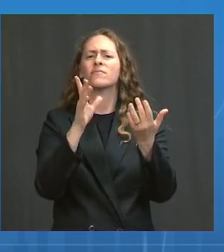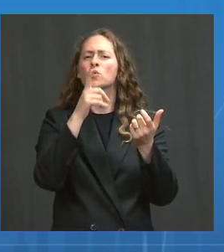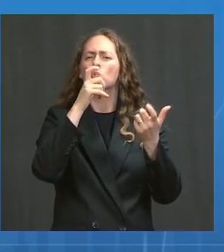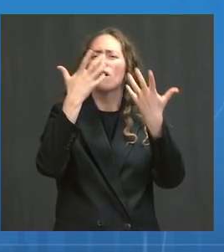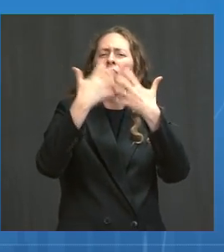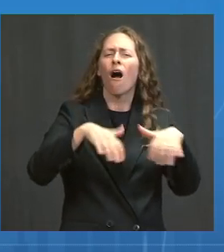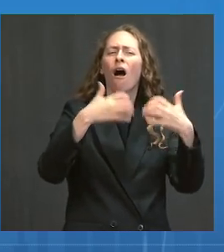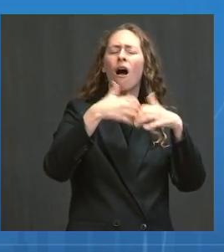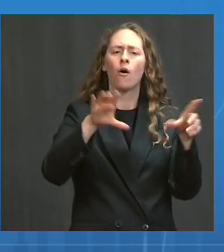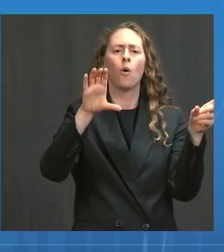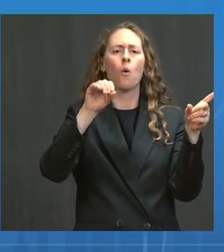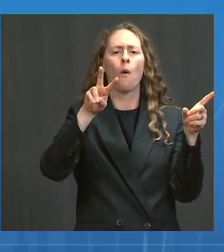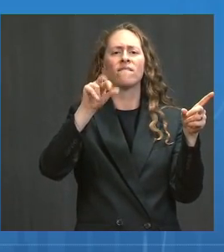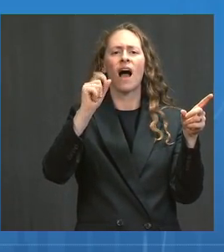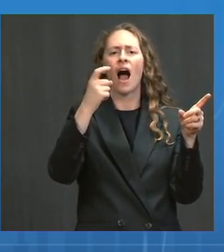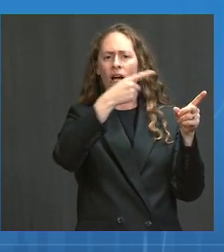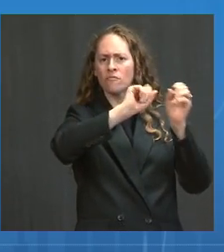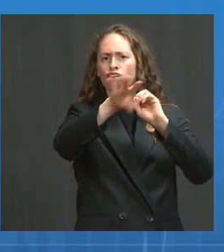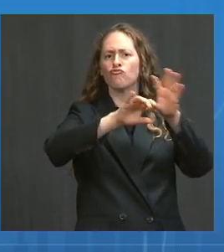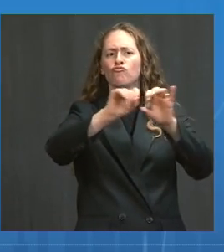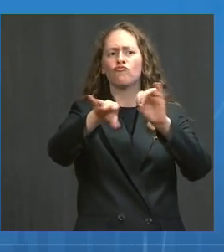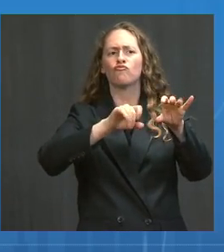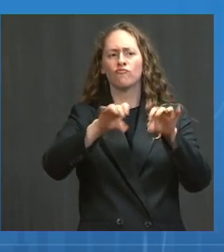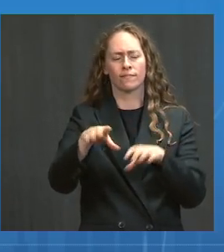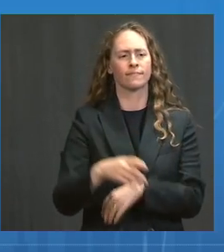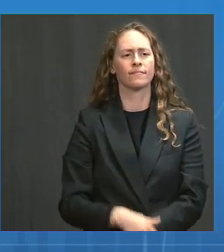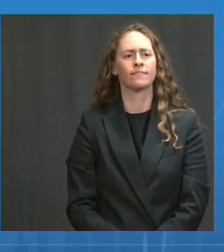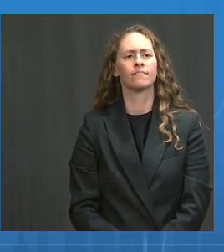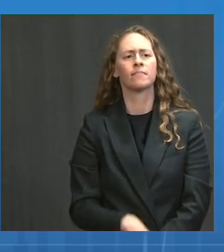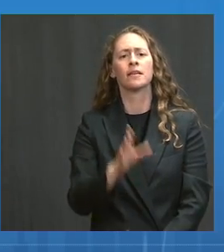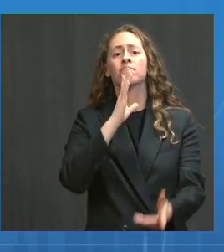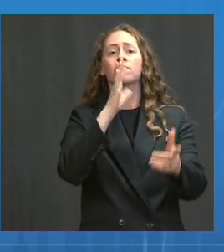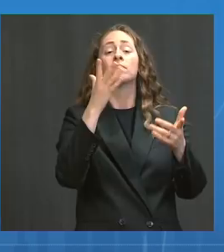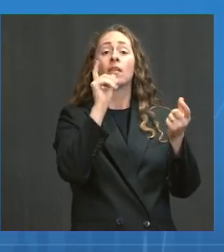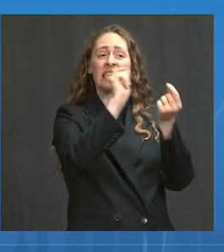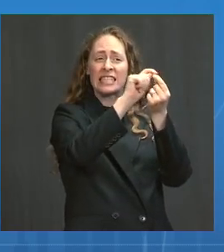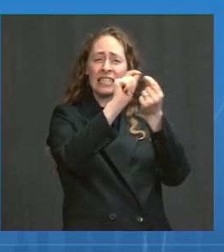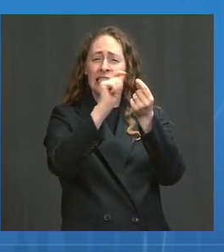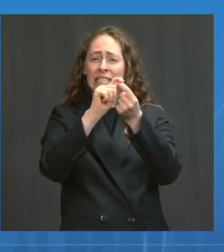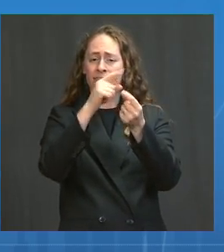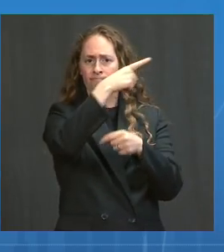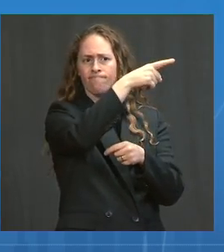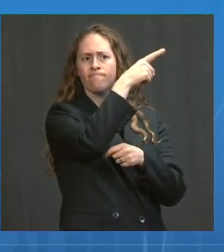Each country has now received a specific number and type of U.S. vaccines they will be shipped.